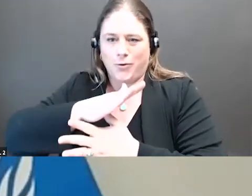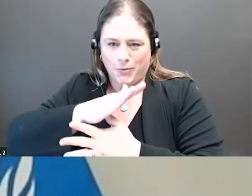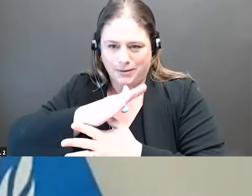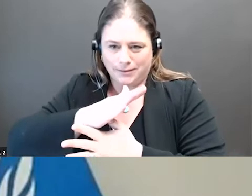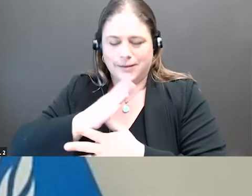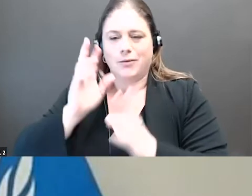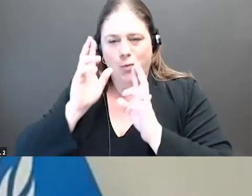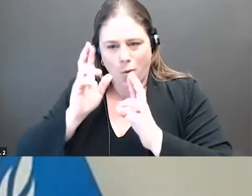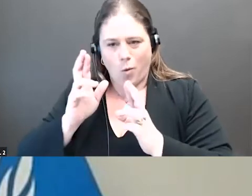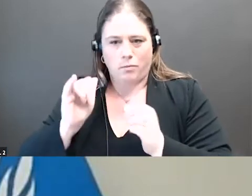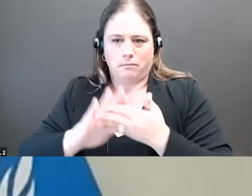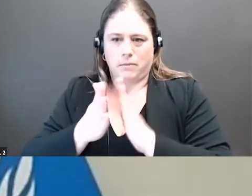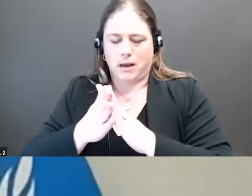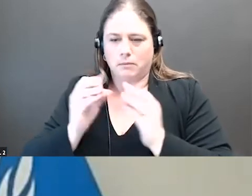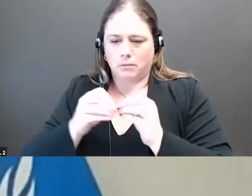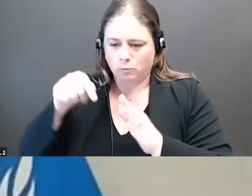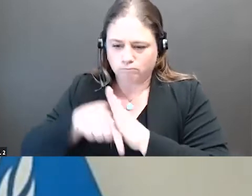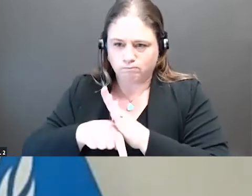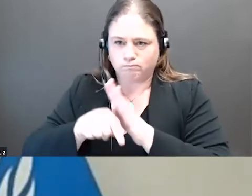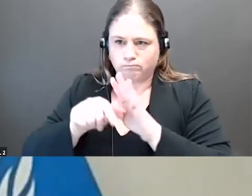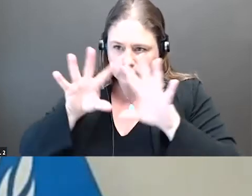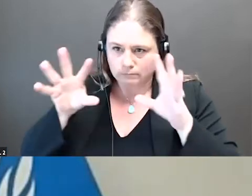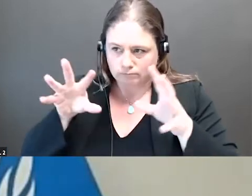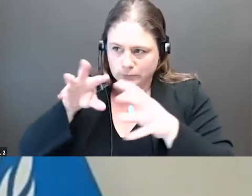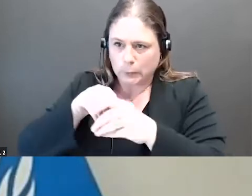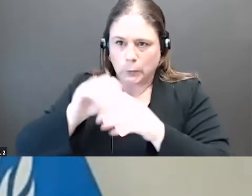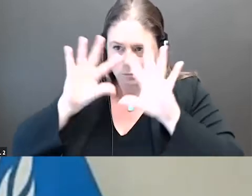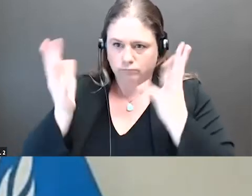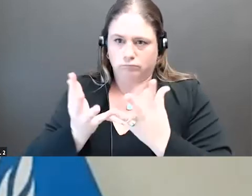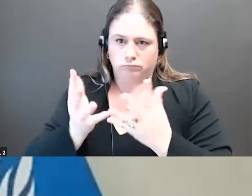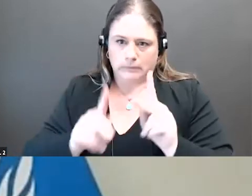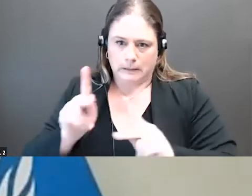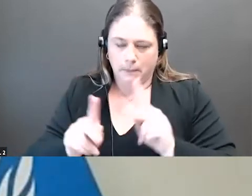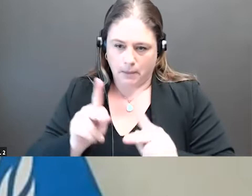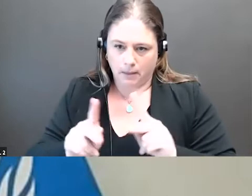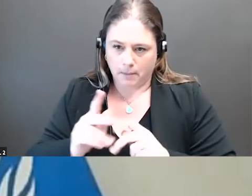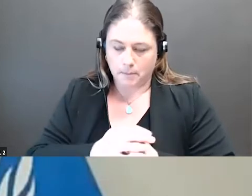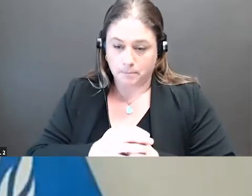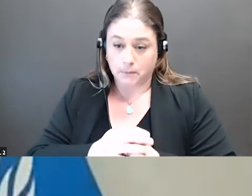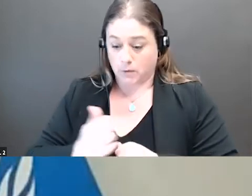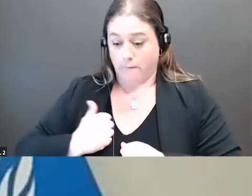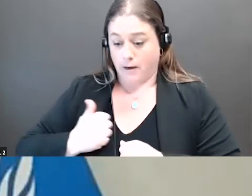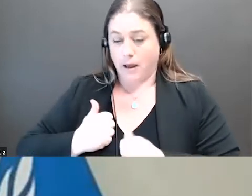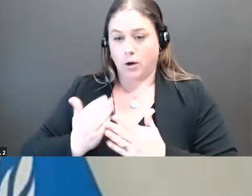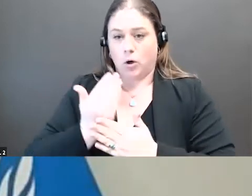disability and to inclusion. For Canada, this gives us a new lens for looking at potential